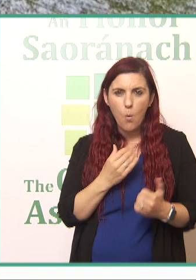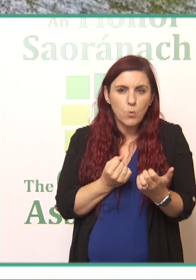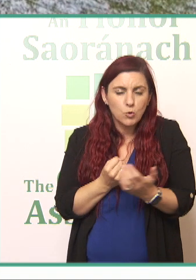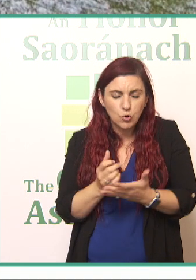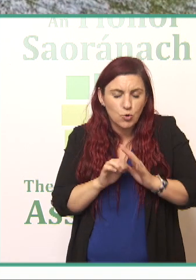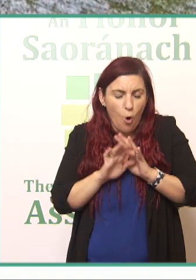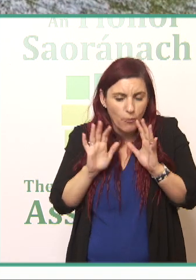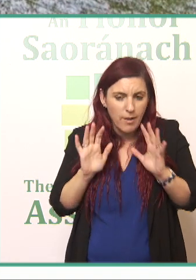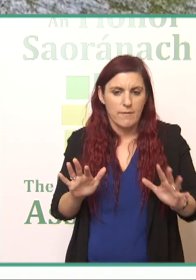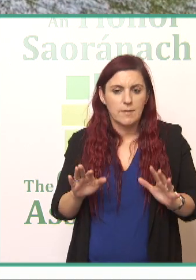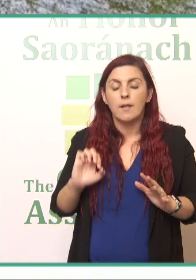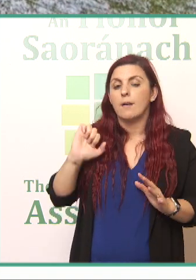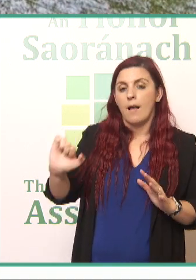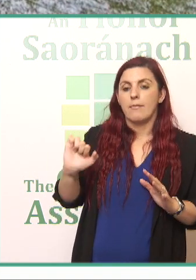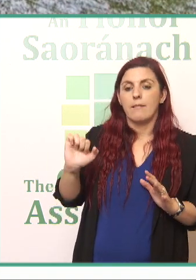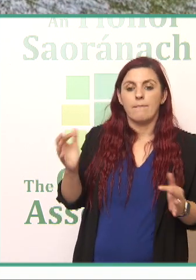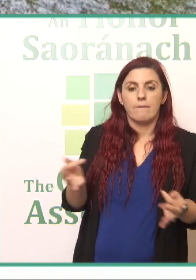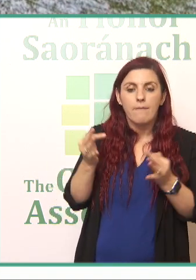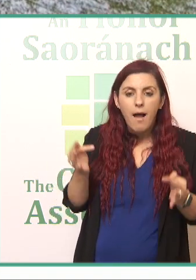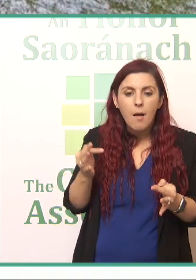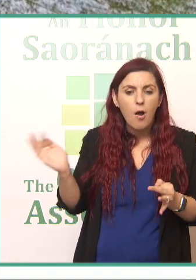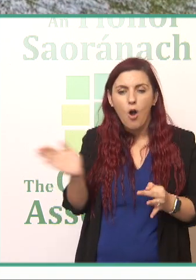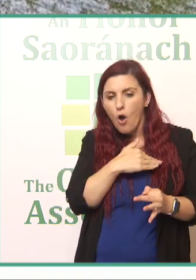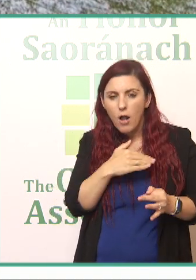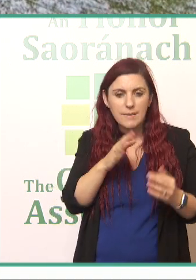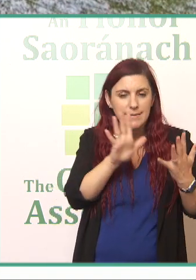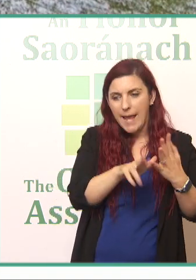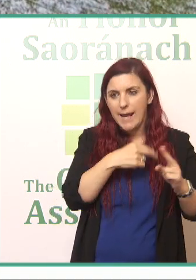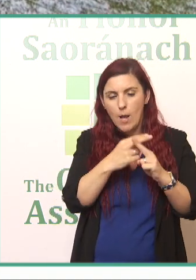on that farm every field score is 10 out of 10. in other words the farmer is delivering as much as he